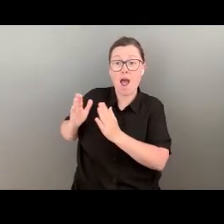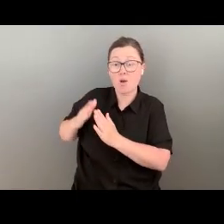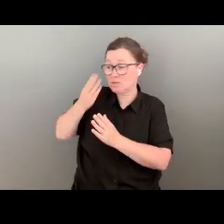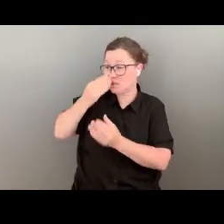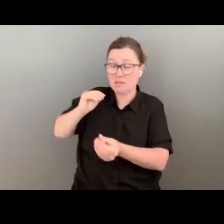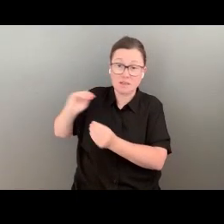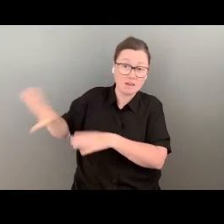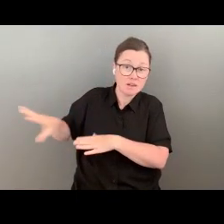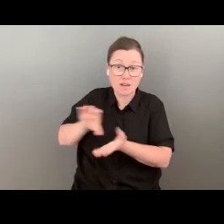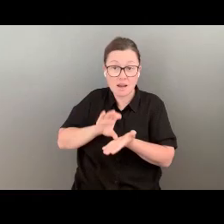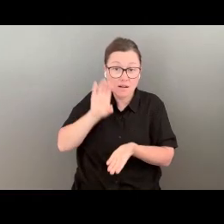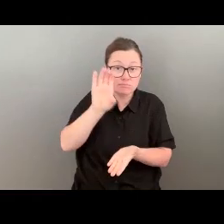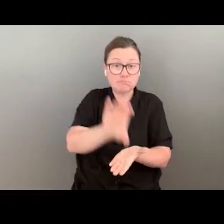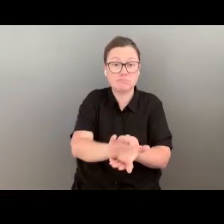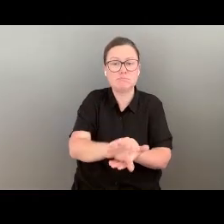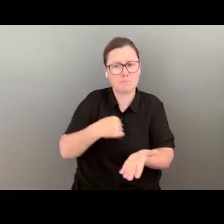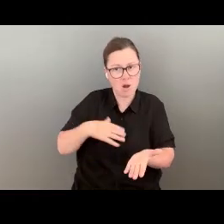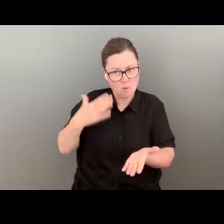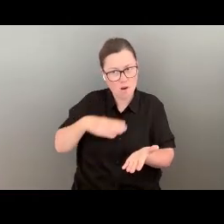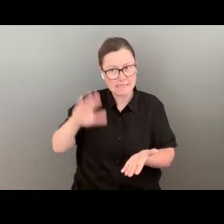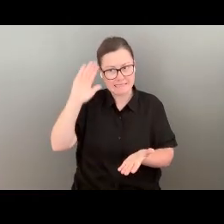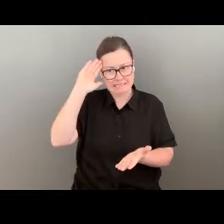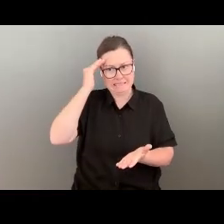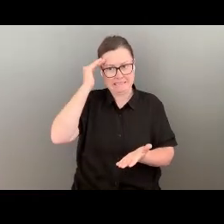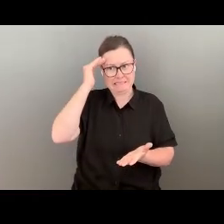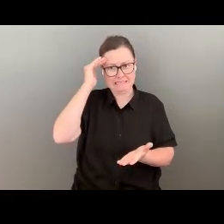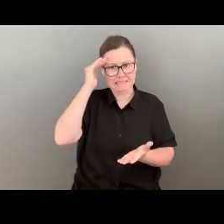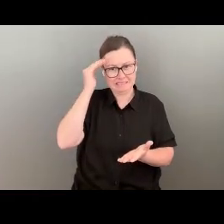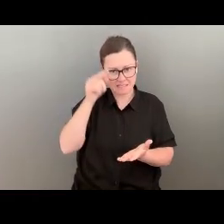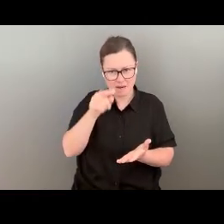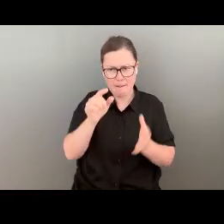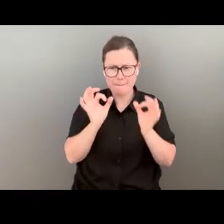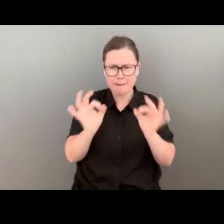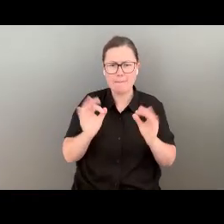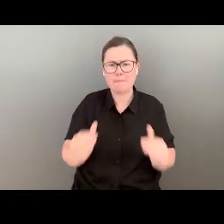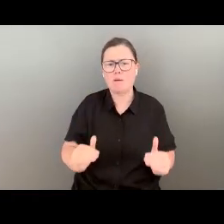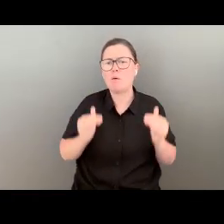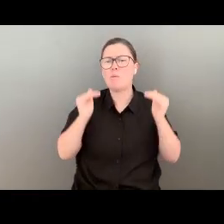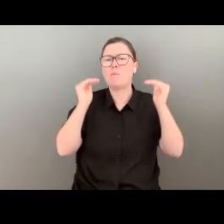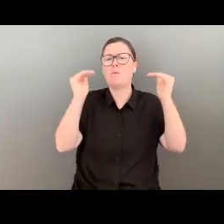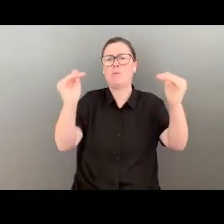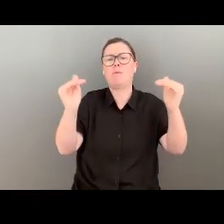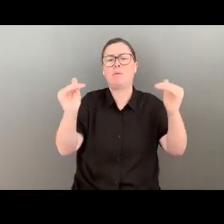And that only came with this kind of tier project projector. So that was my investment. If you keep flicking through